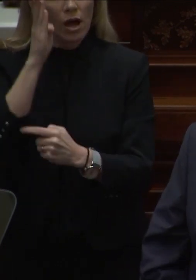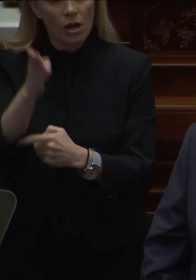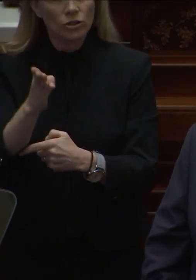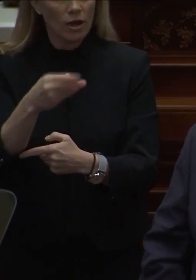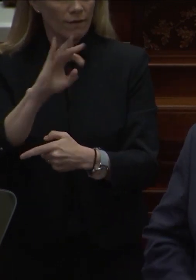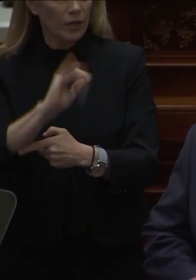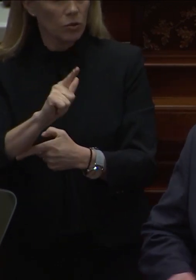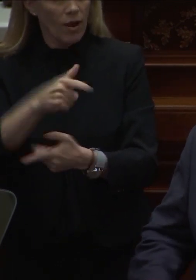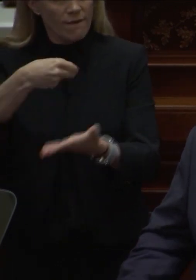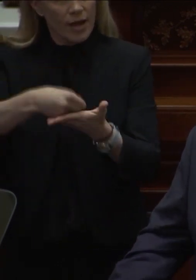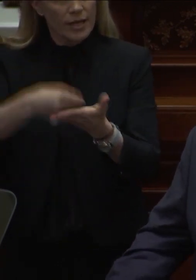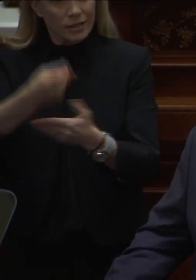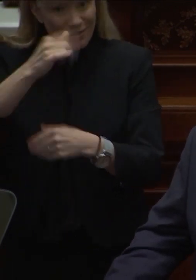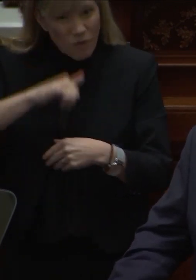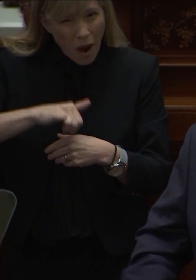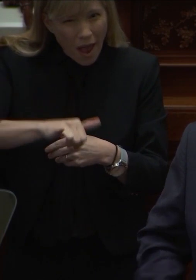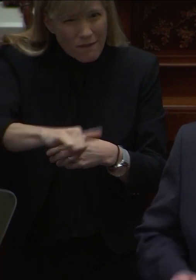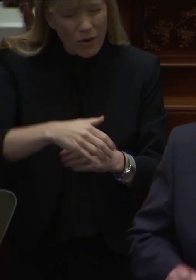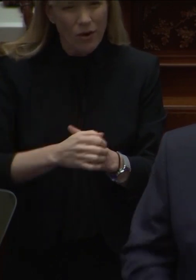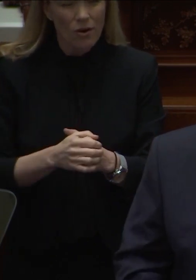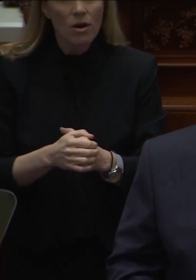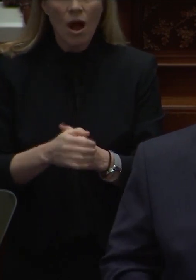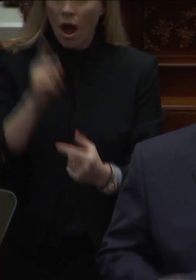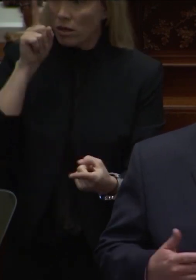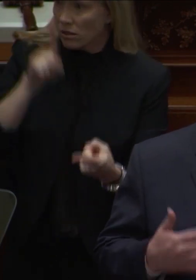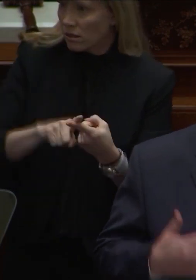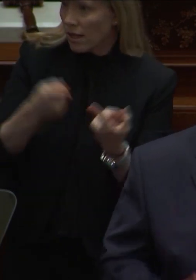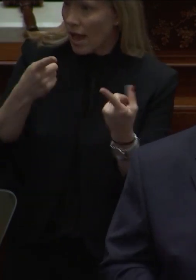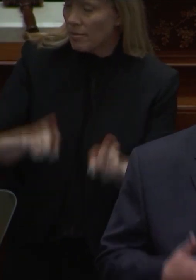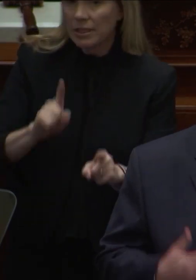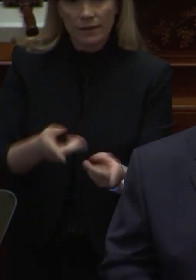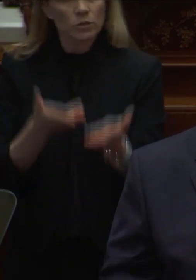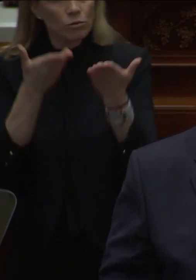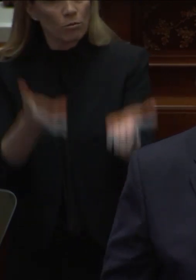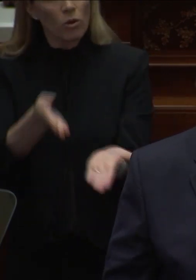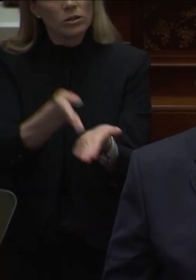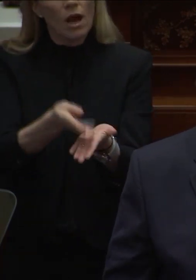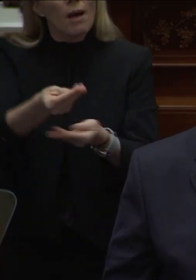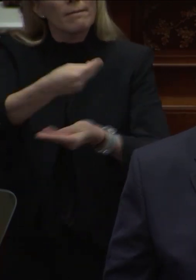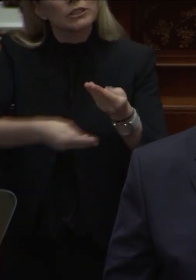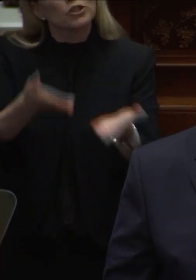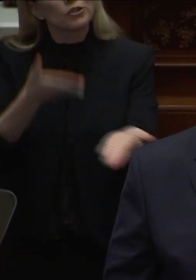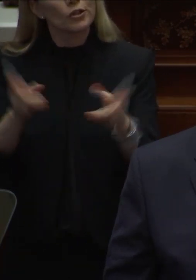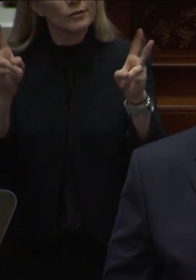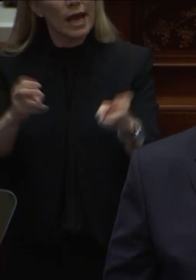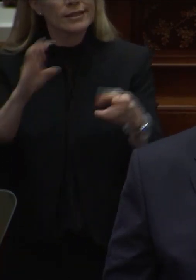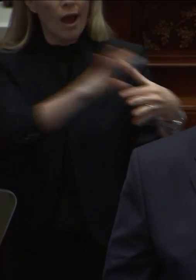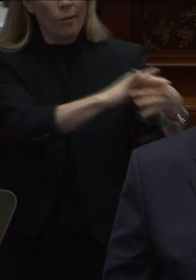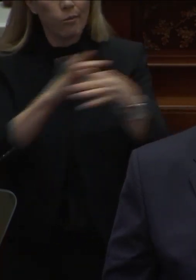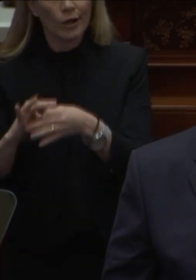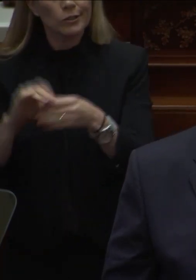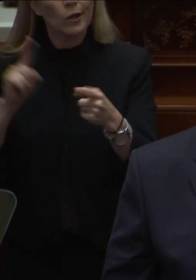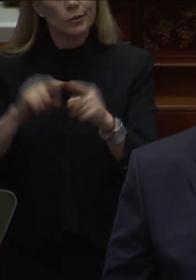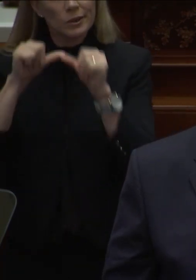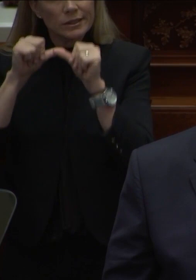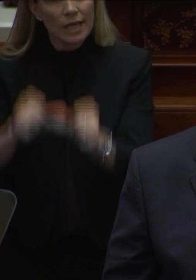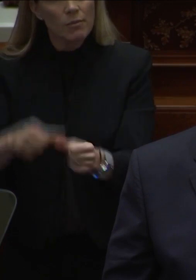A FAIR TAX WILL CHANGE THE ARC OF ILLINOIS' FINANCES FOREVER. UNTIL THEN, THIS PROPOSED BUDGET